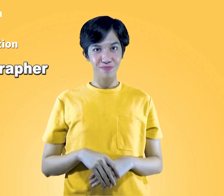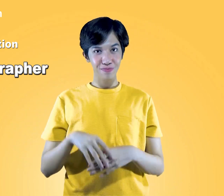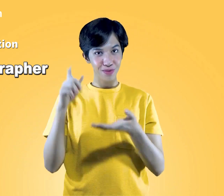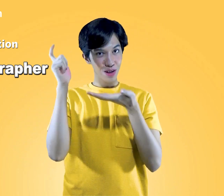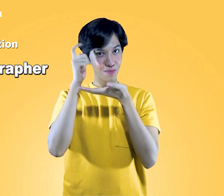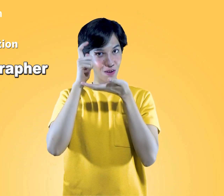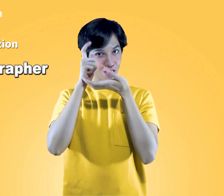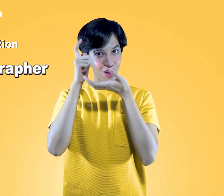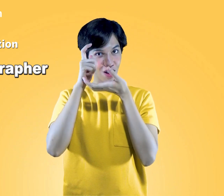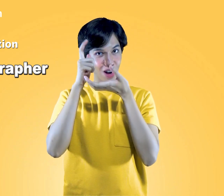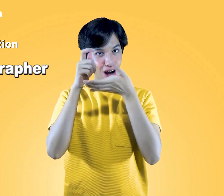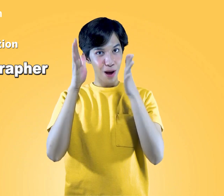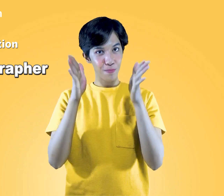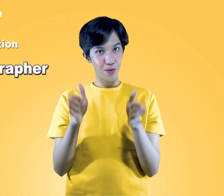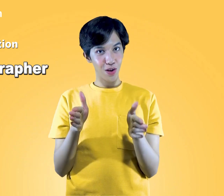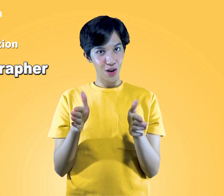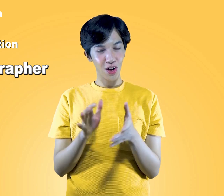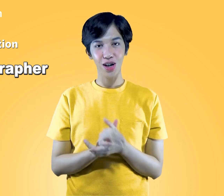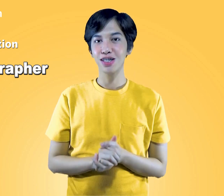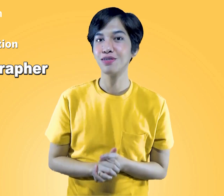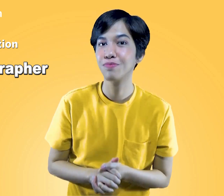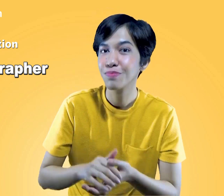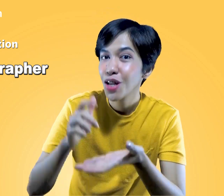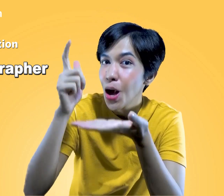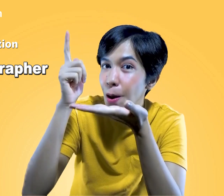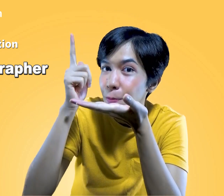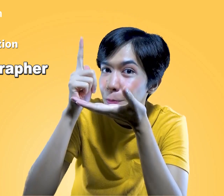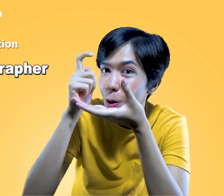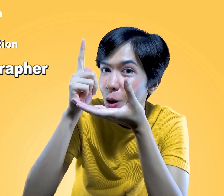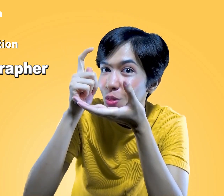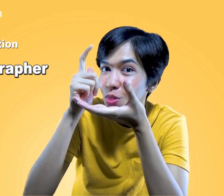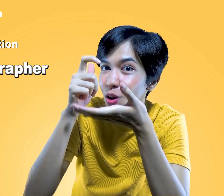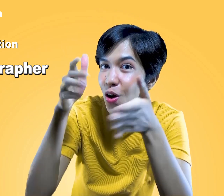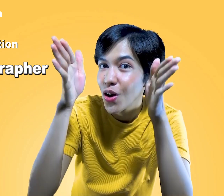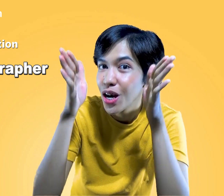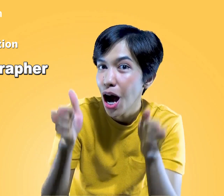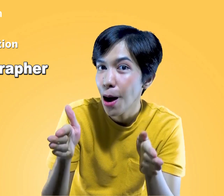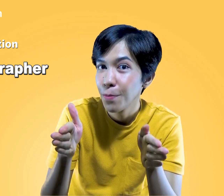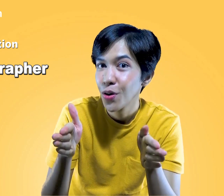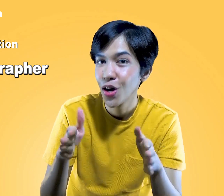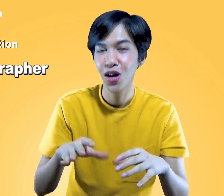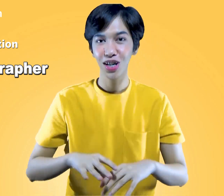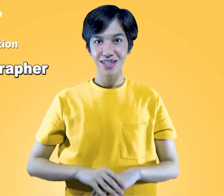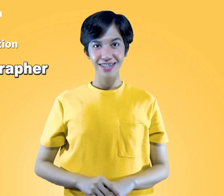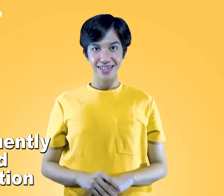Photographer